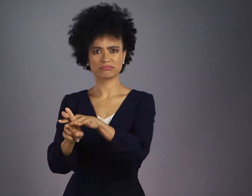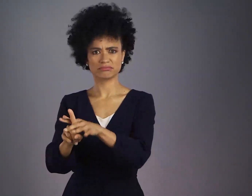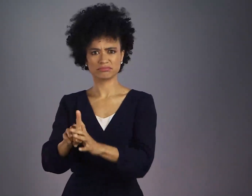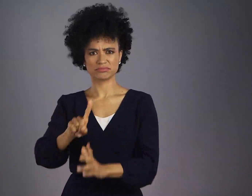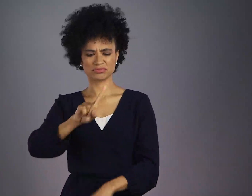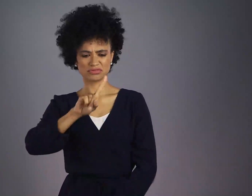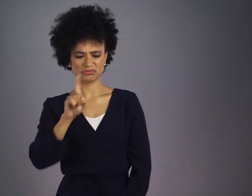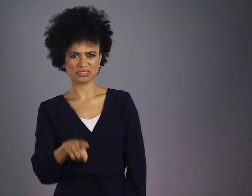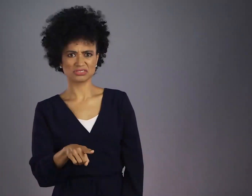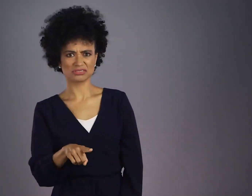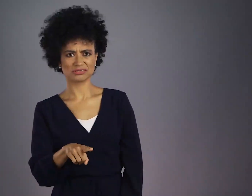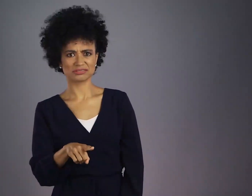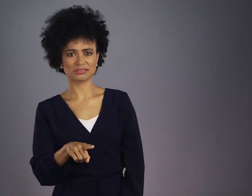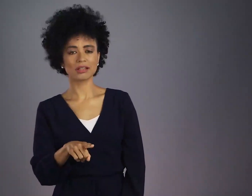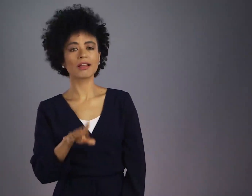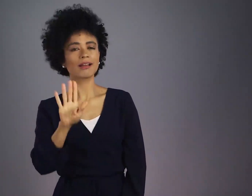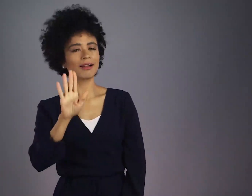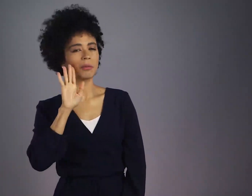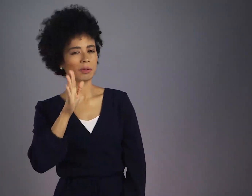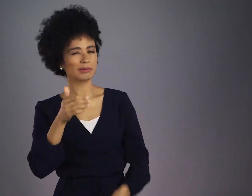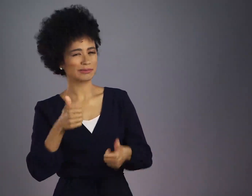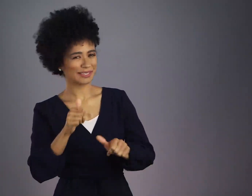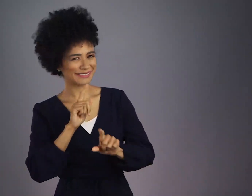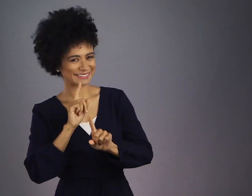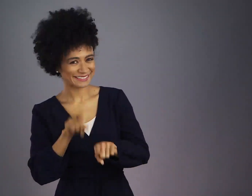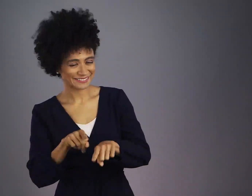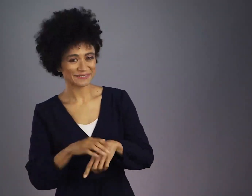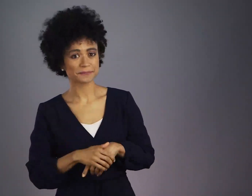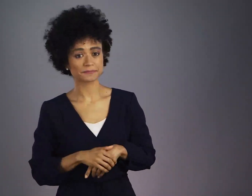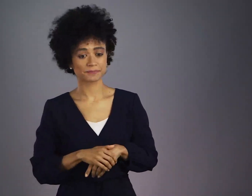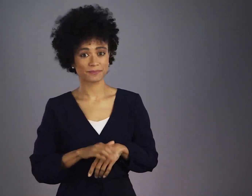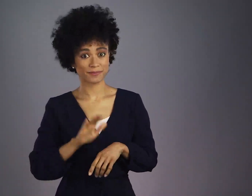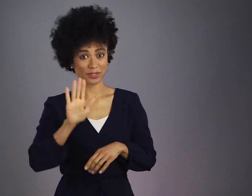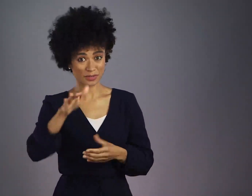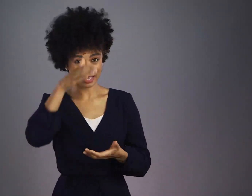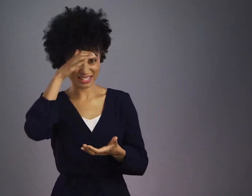His case presents additional questions which we shall try to answer for you.